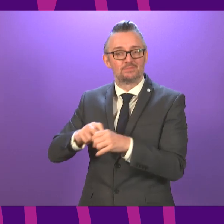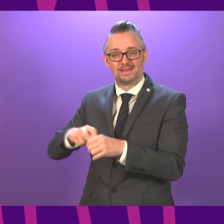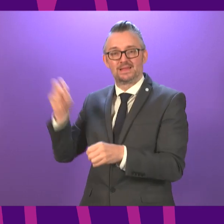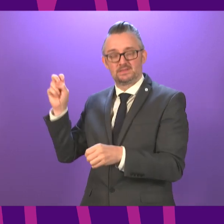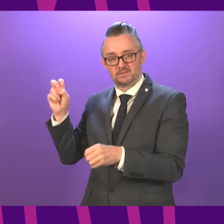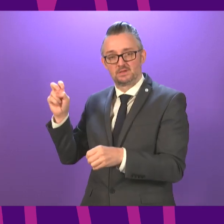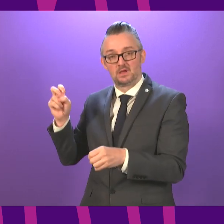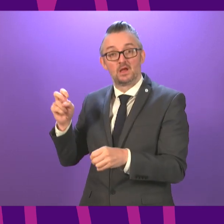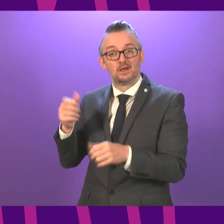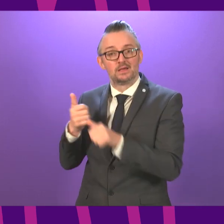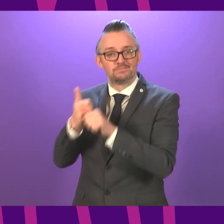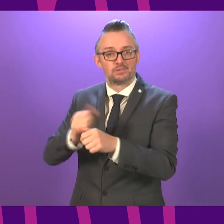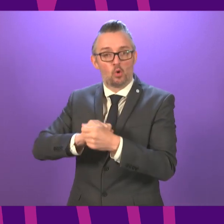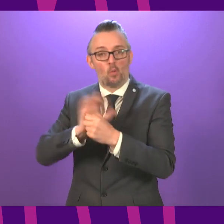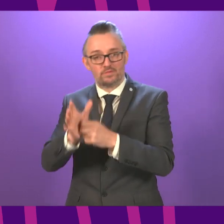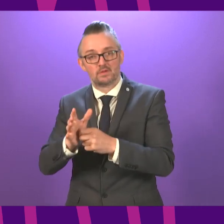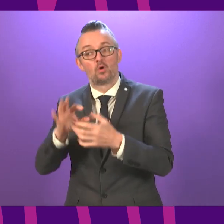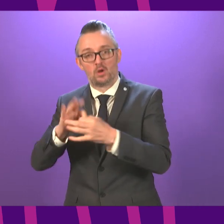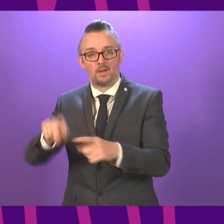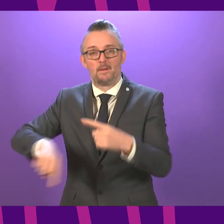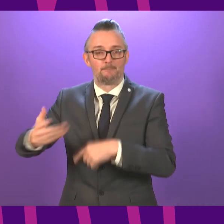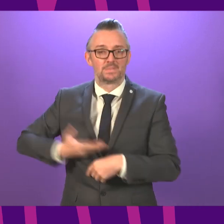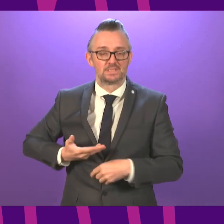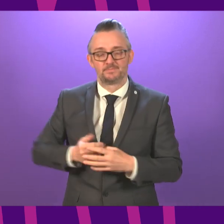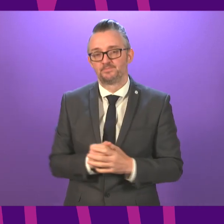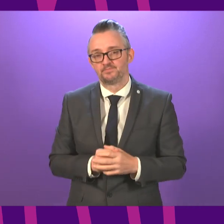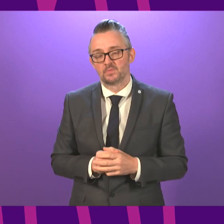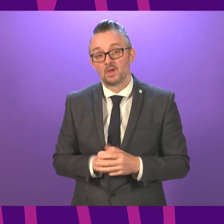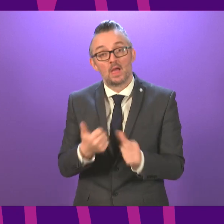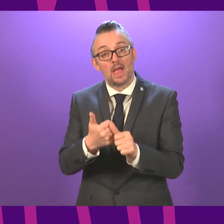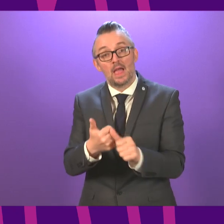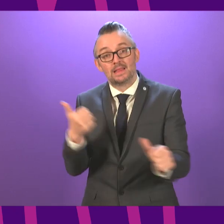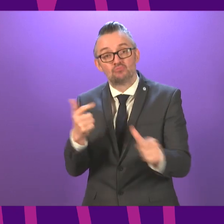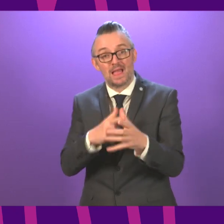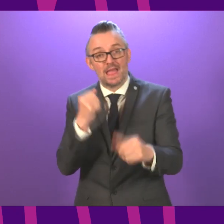Our enterprise agencies have developed mechanisms to identify companies that we anticipate will